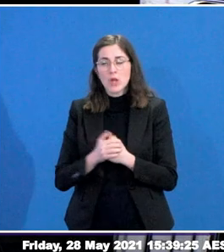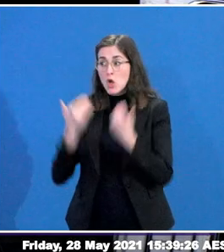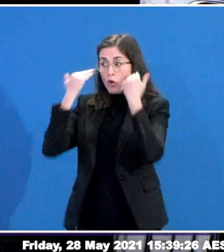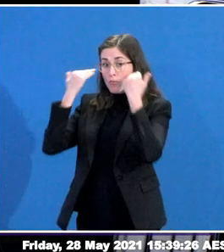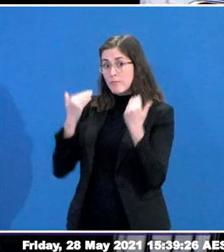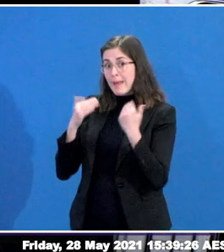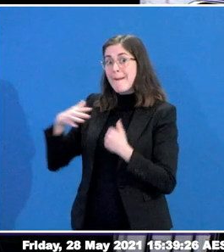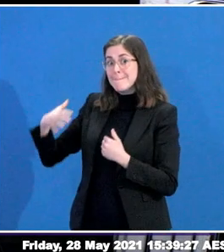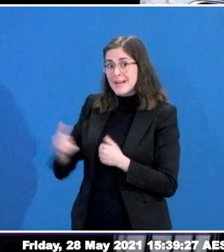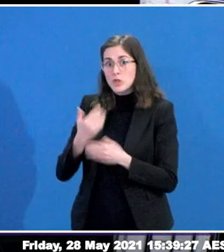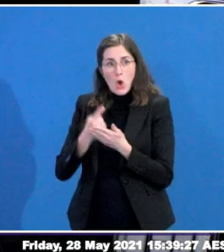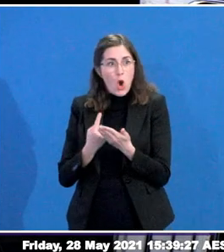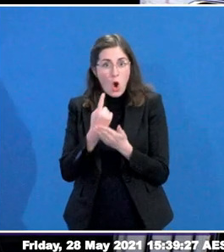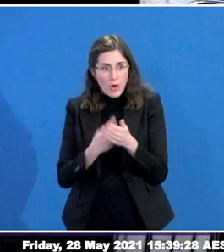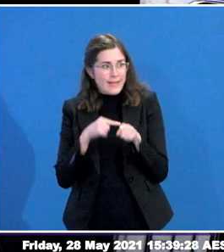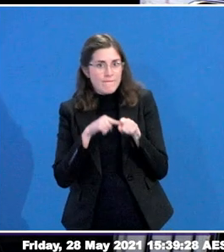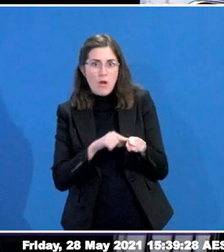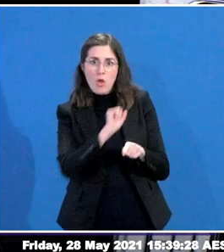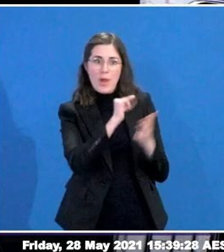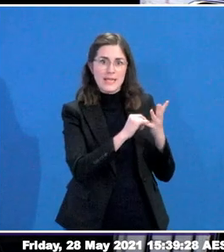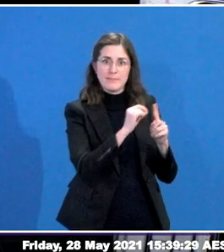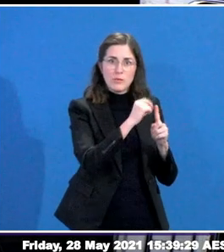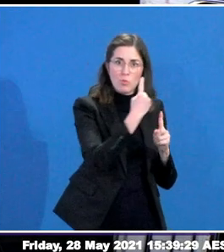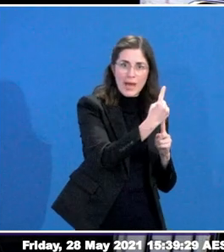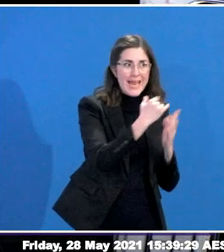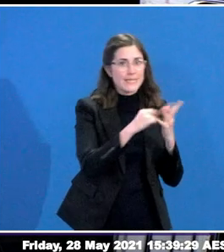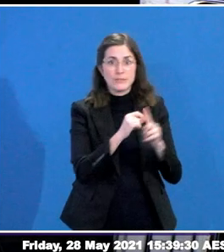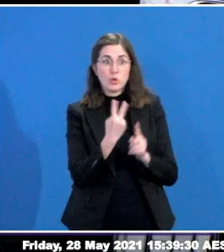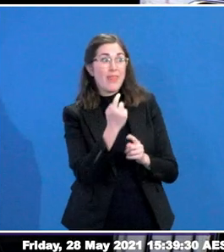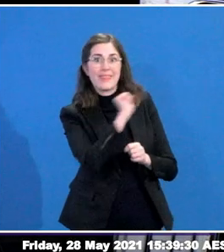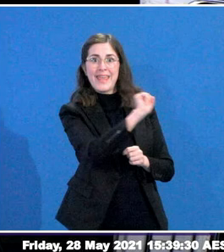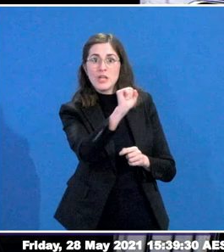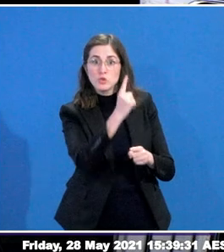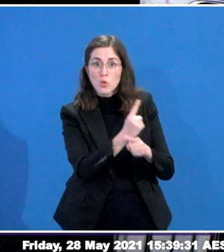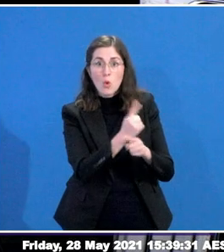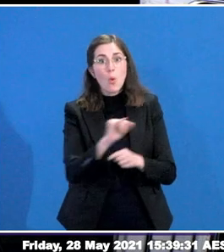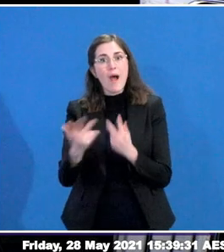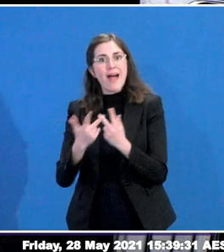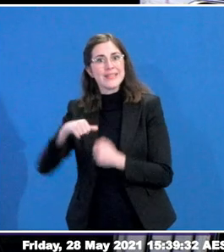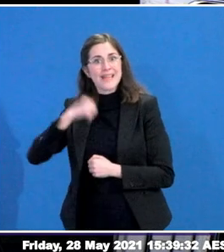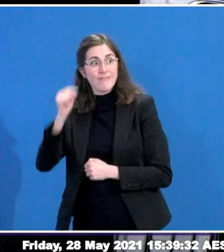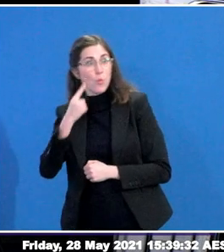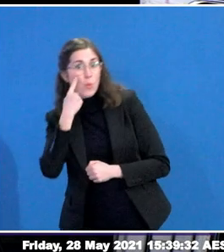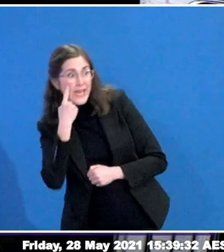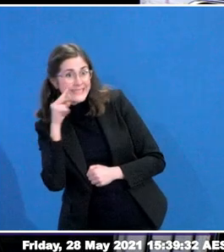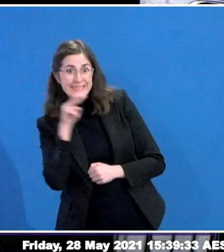support worker against the evidence given by SP1 or SP2 as the case was.